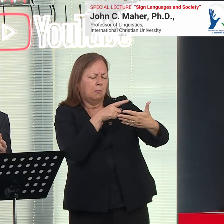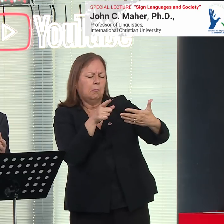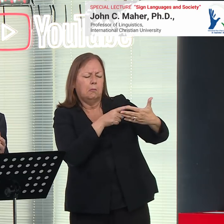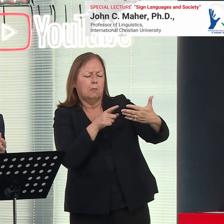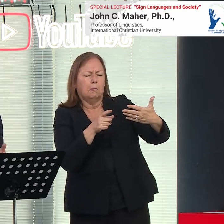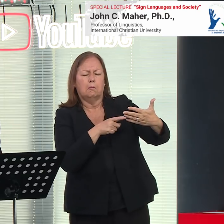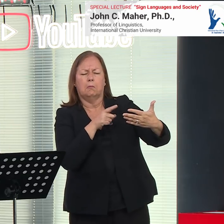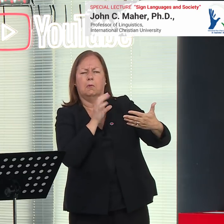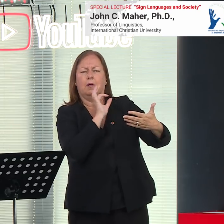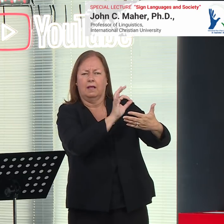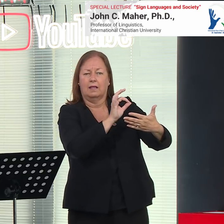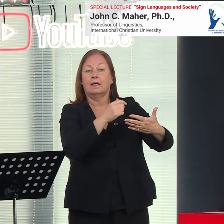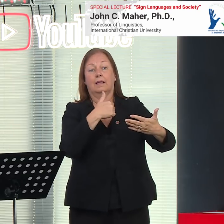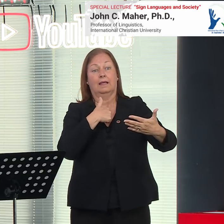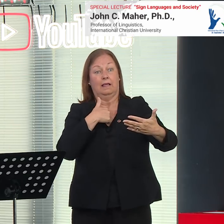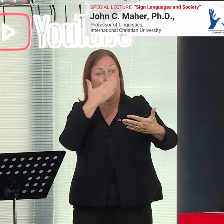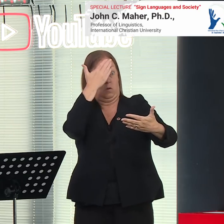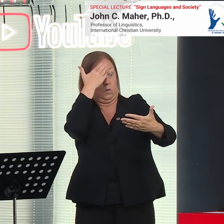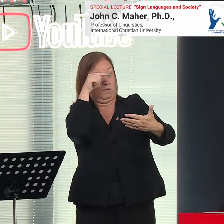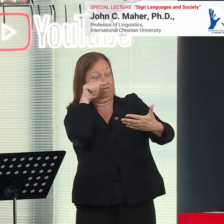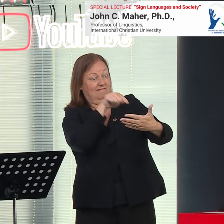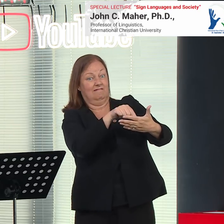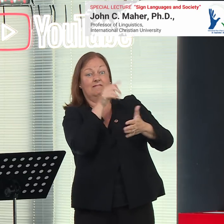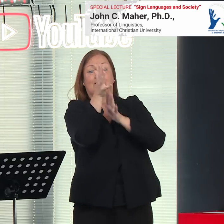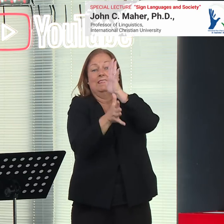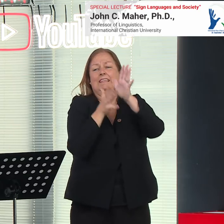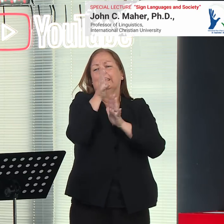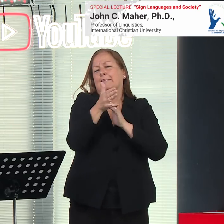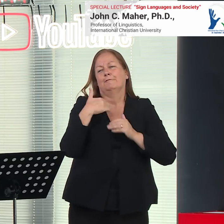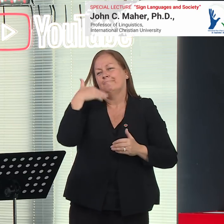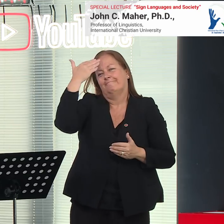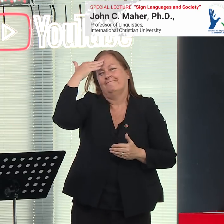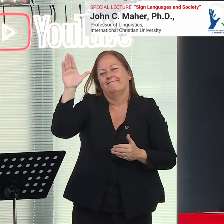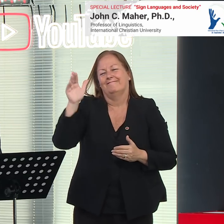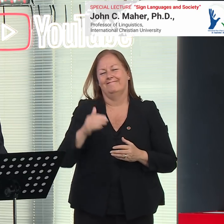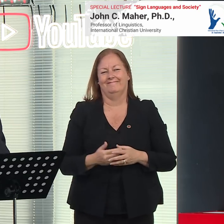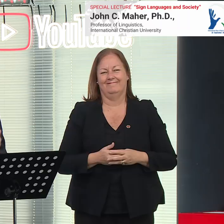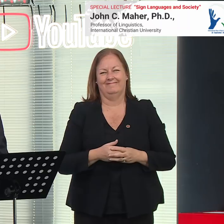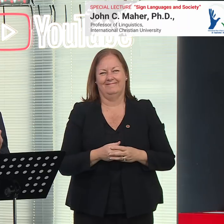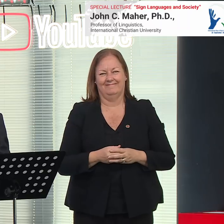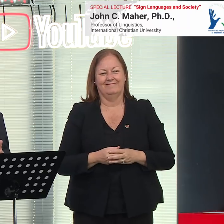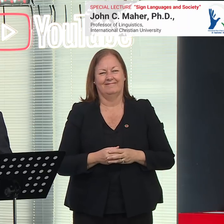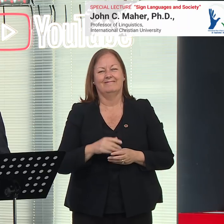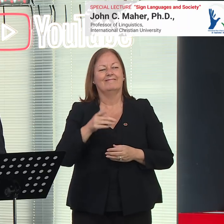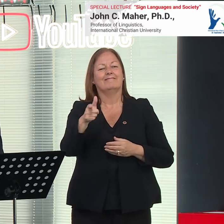sign language, BSL. Although, I can read a dictionary in